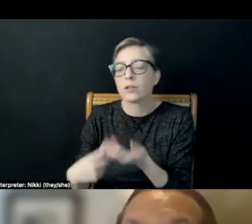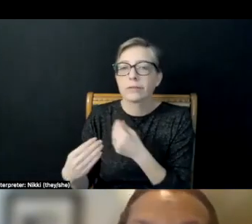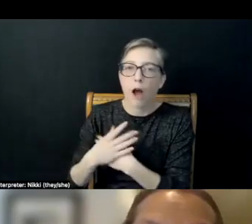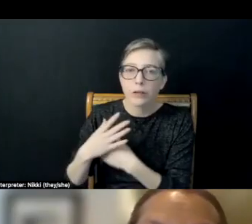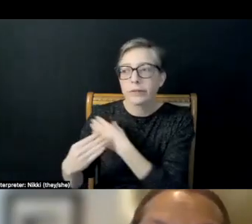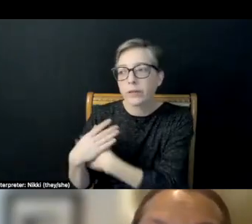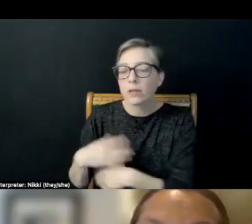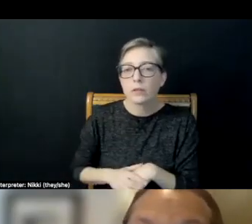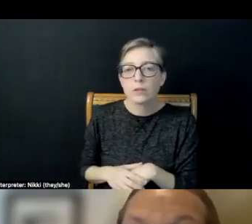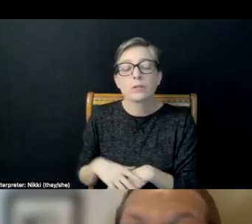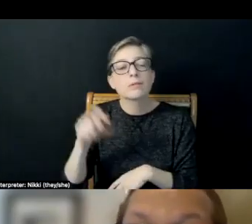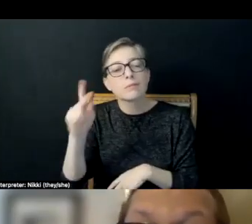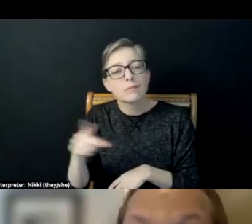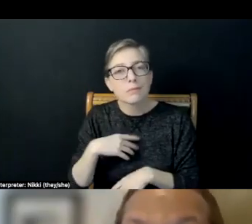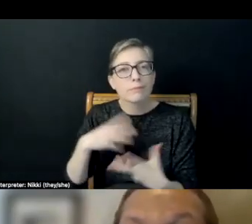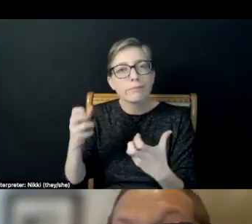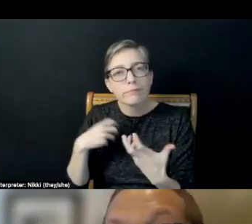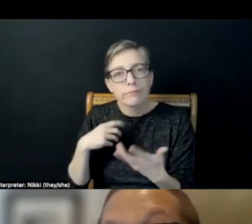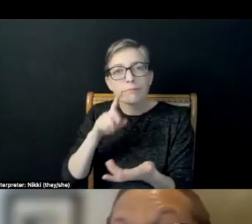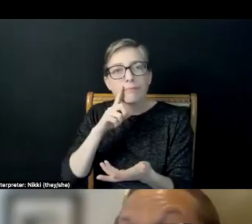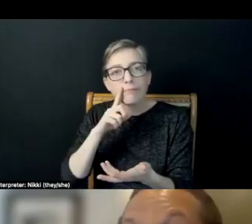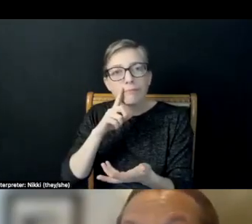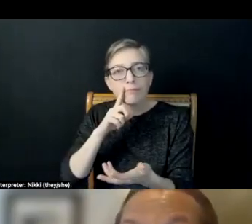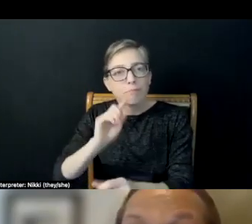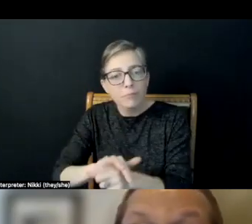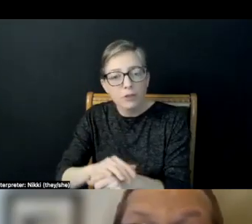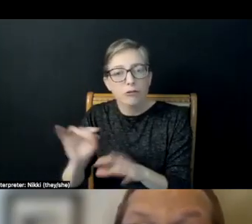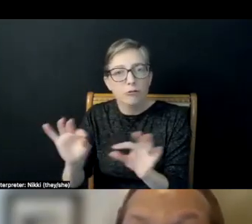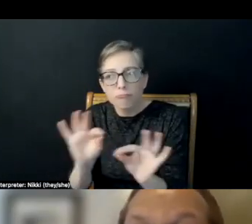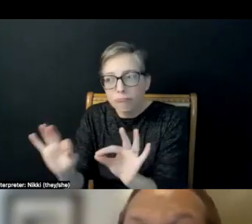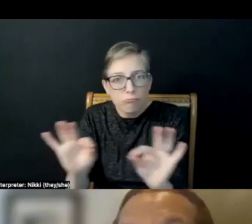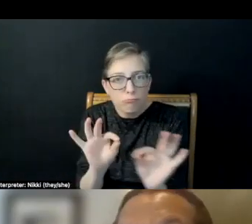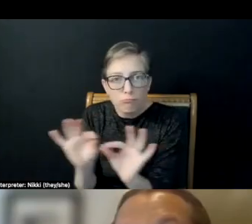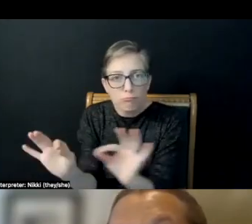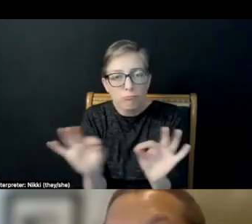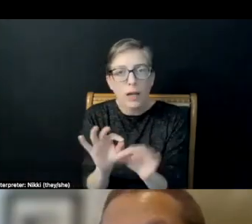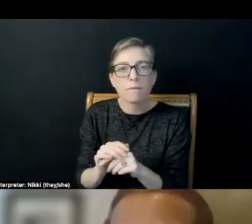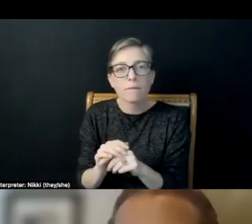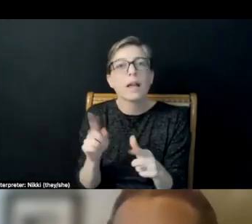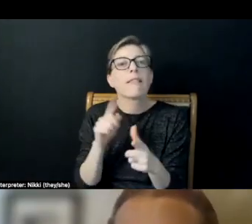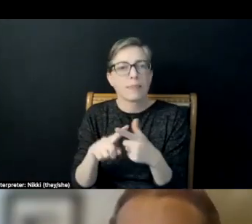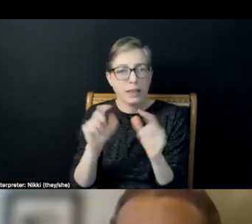the folks in the NICU to make sure that everything is okay, and then we can go ahead and get him discharged.